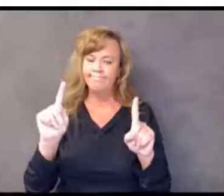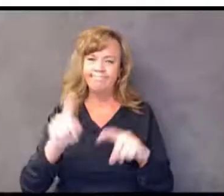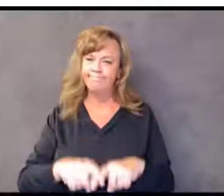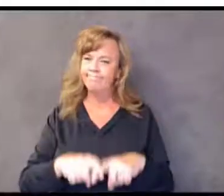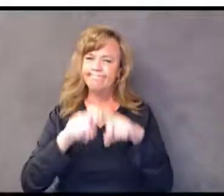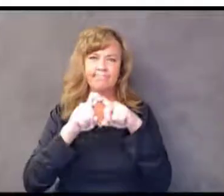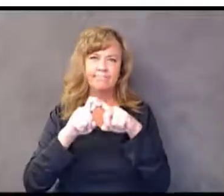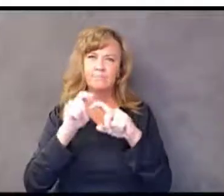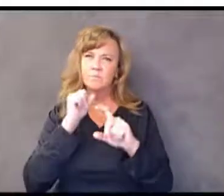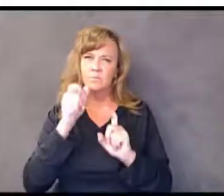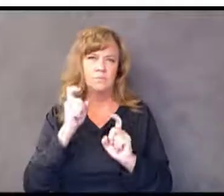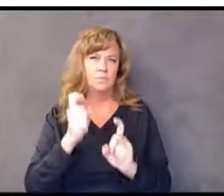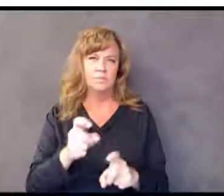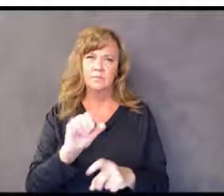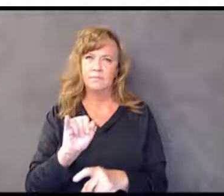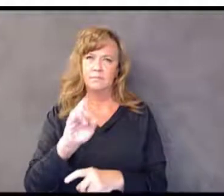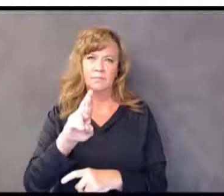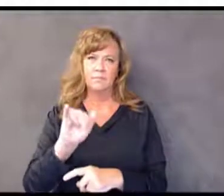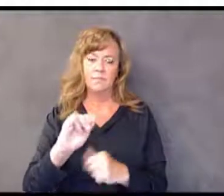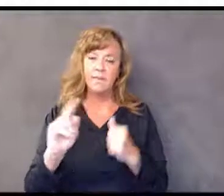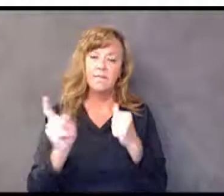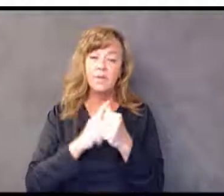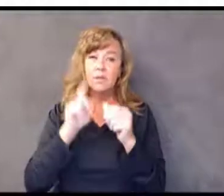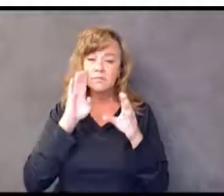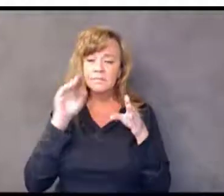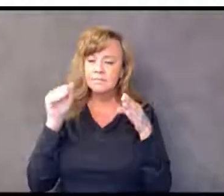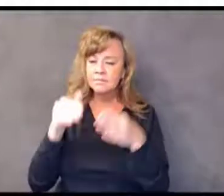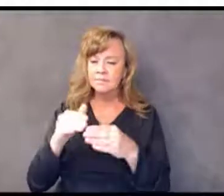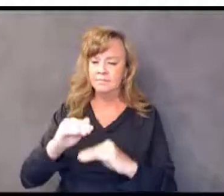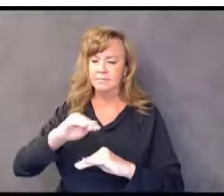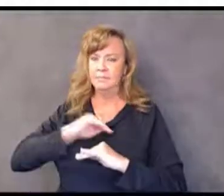until this need has been met.